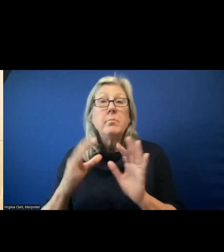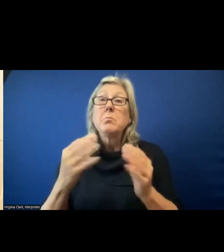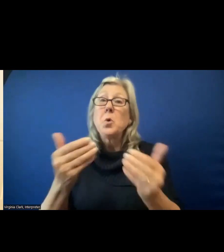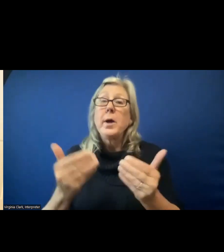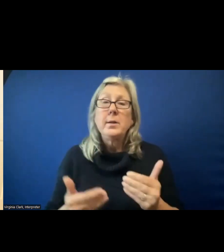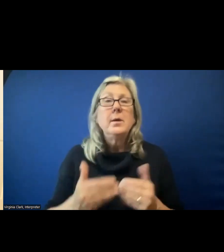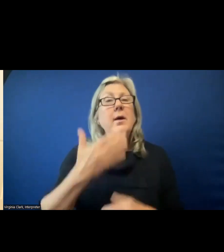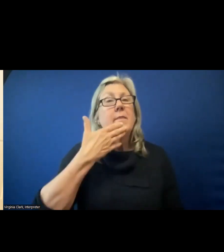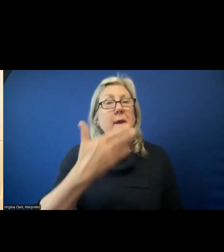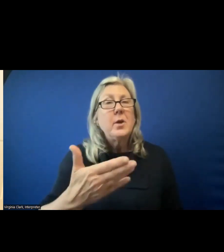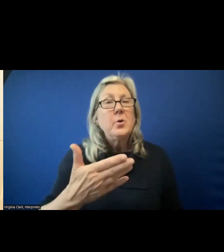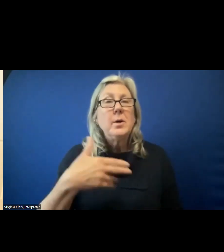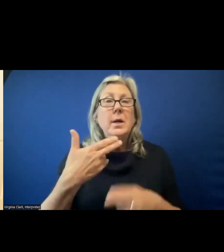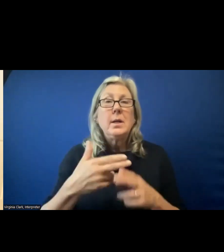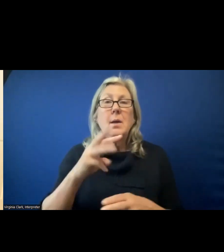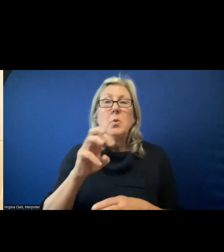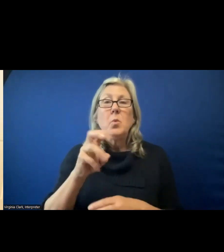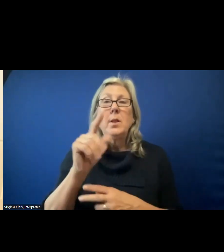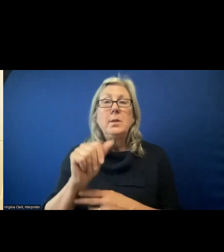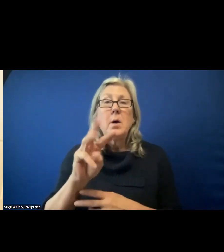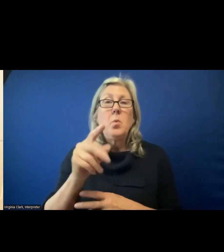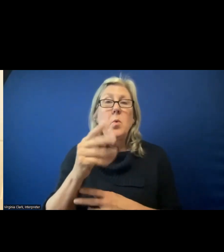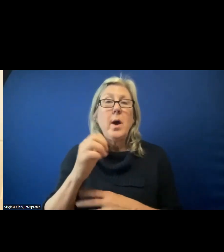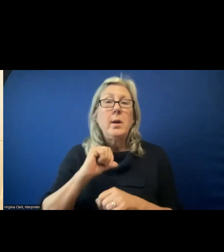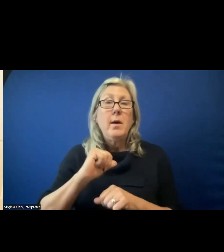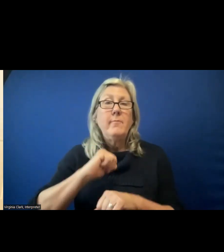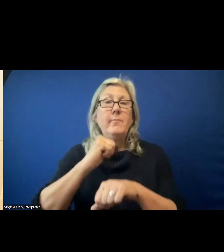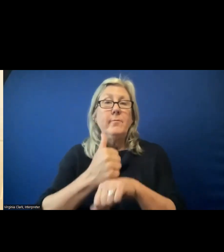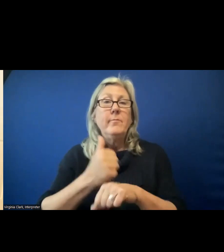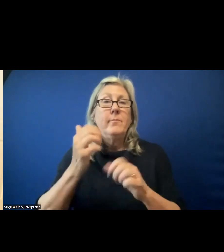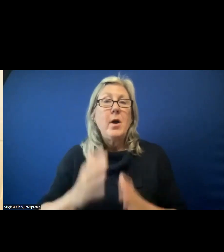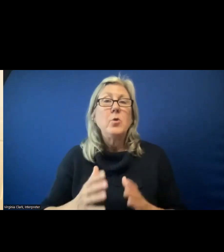Thank you. My name is Wilda White and I'm the founder of an organization called MadFreedom